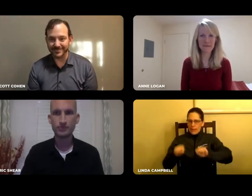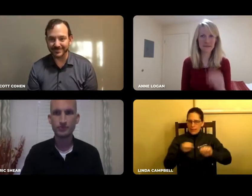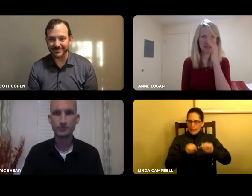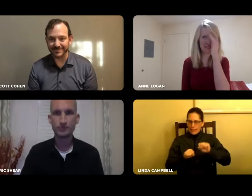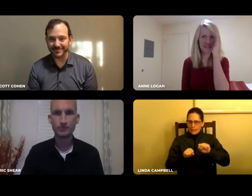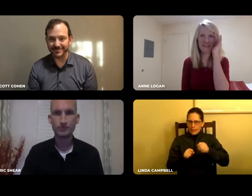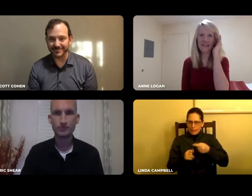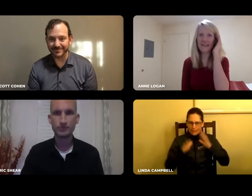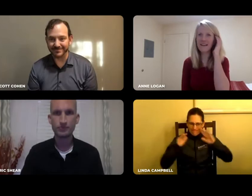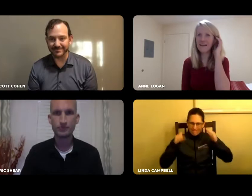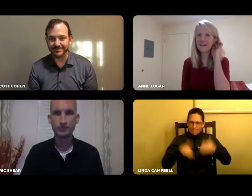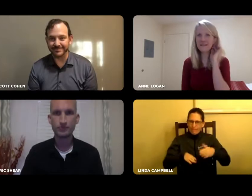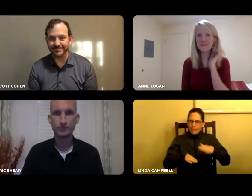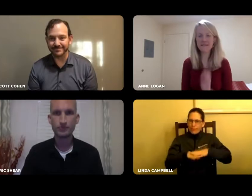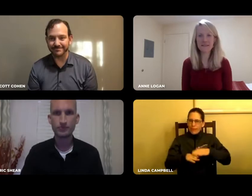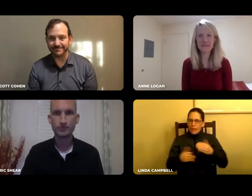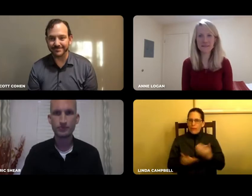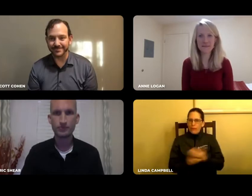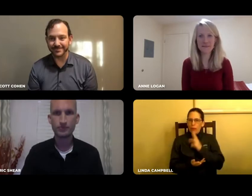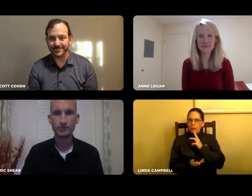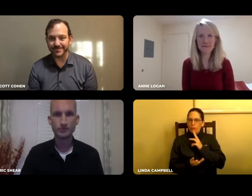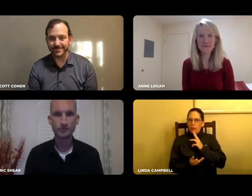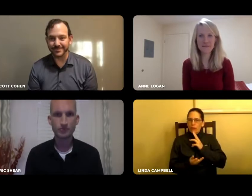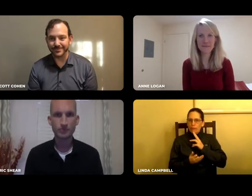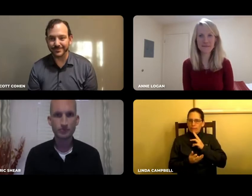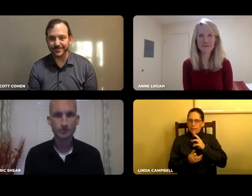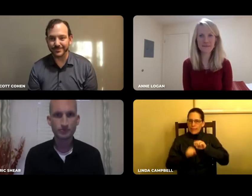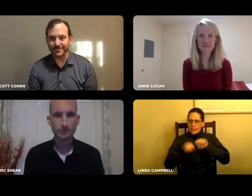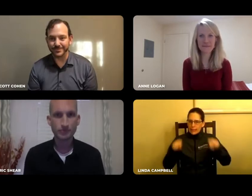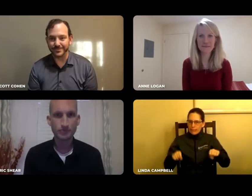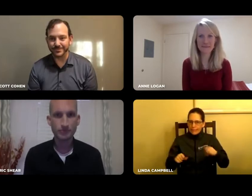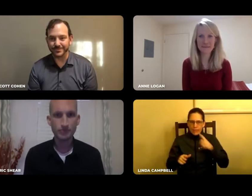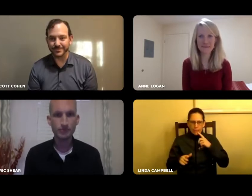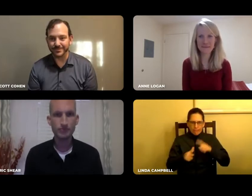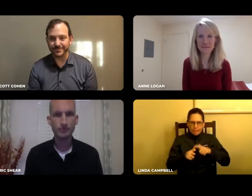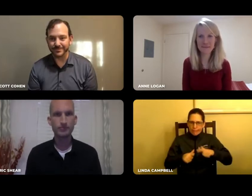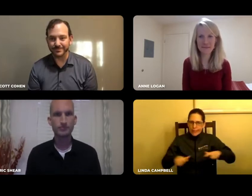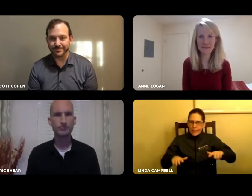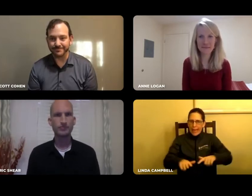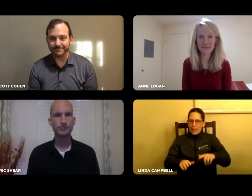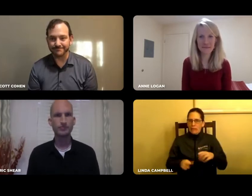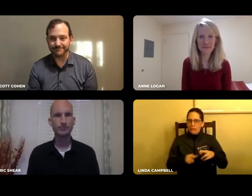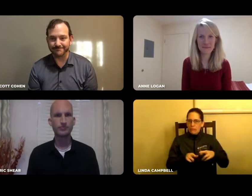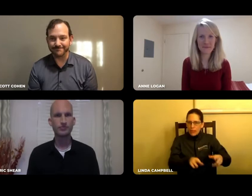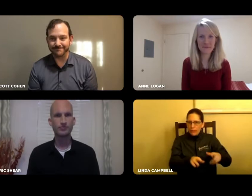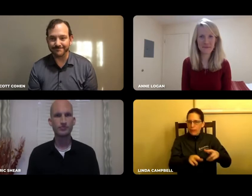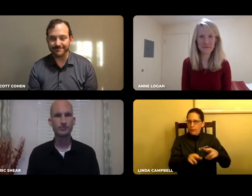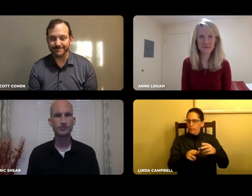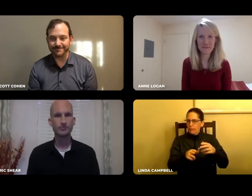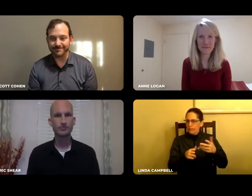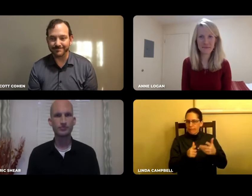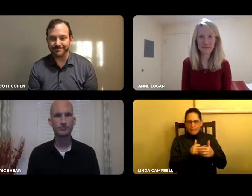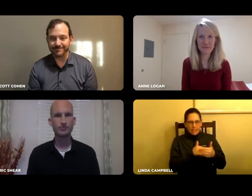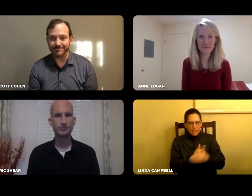With a specific focus on the aquatic system. Lakes, rivers, streams